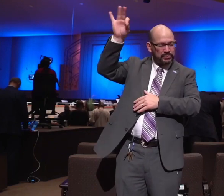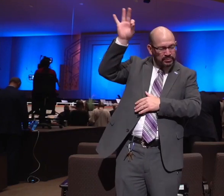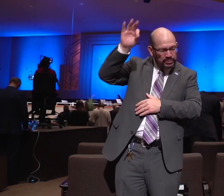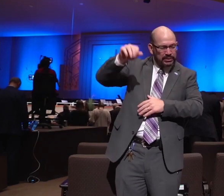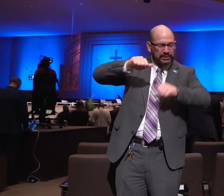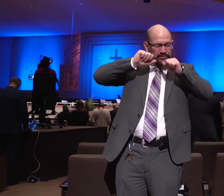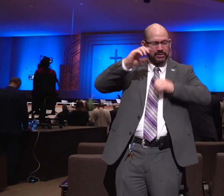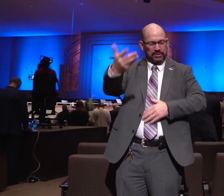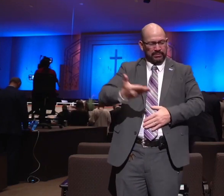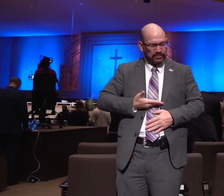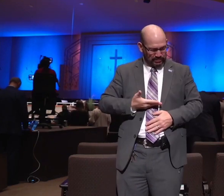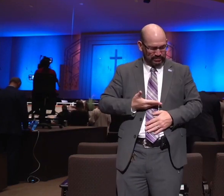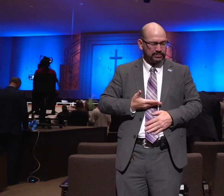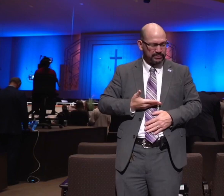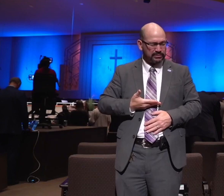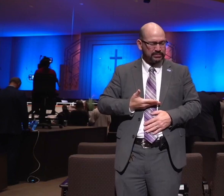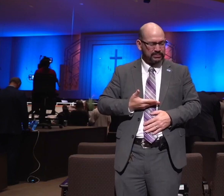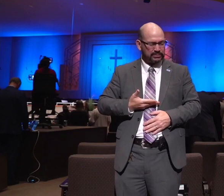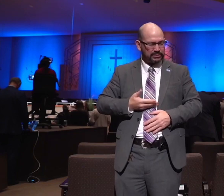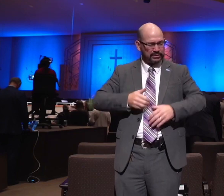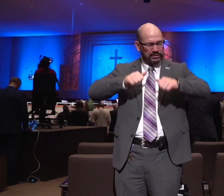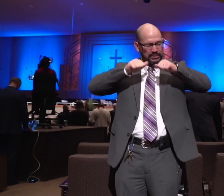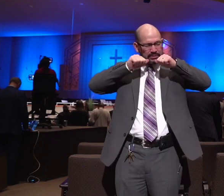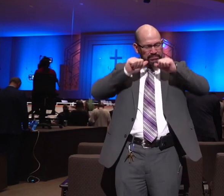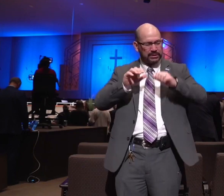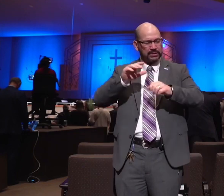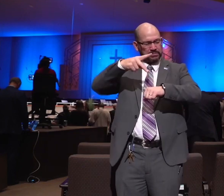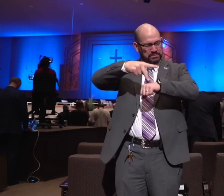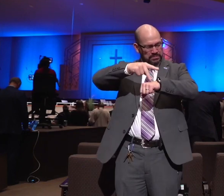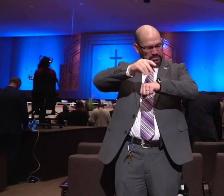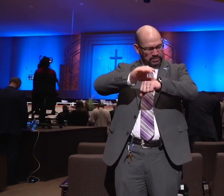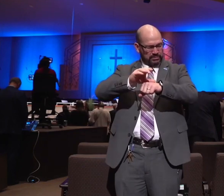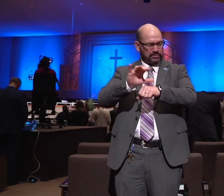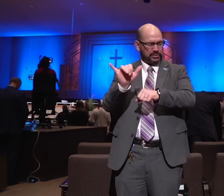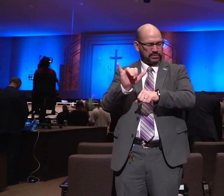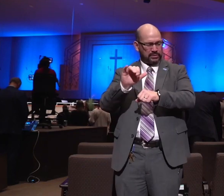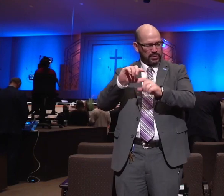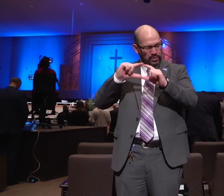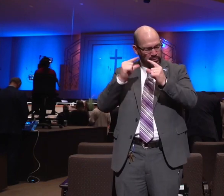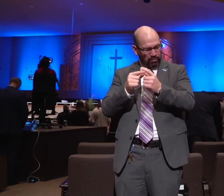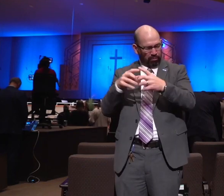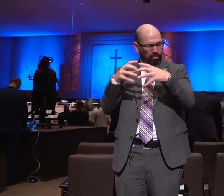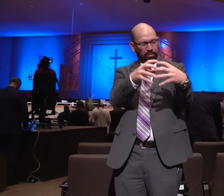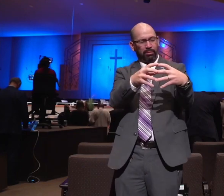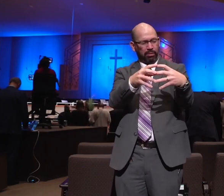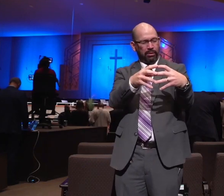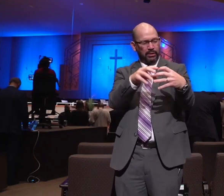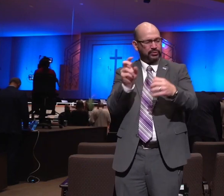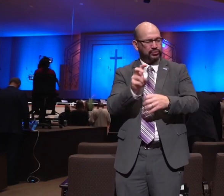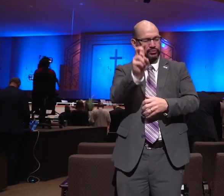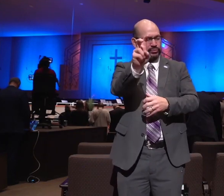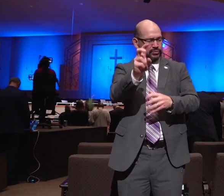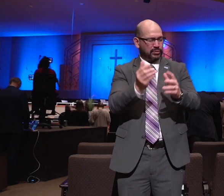invitation bless Brother Chappell and the people from this good church